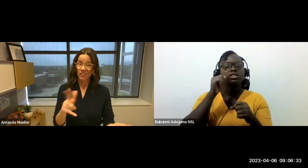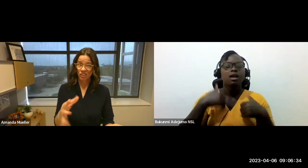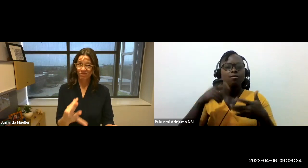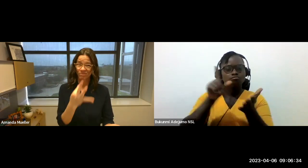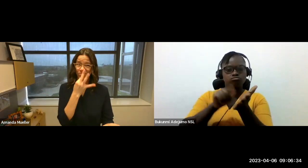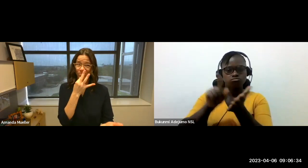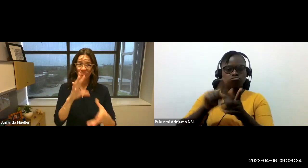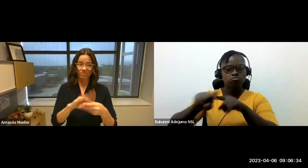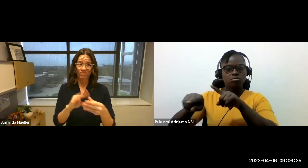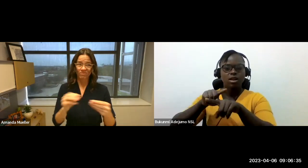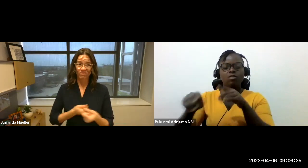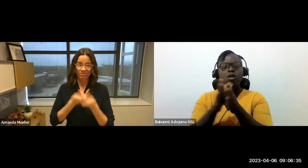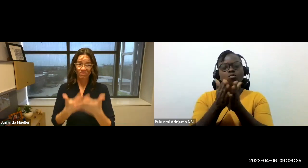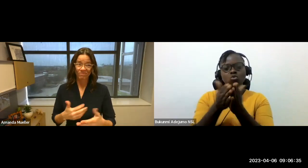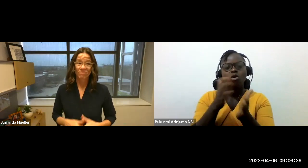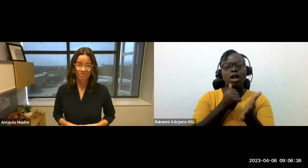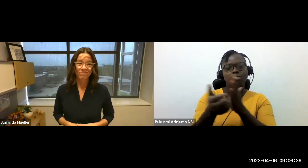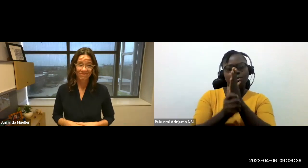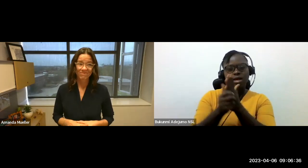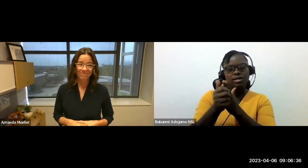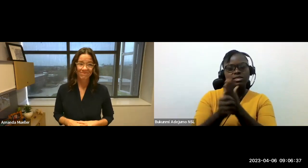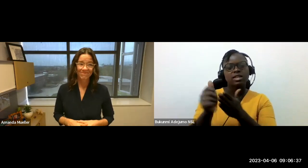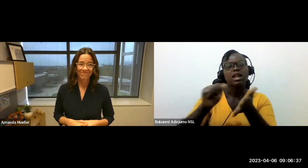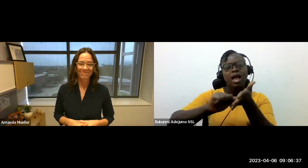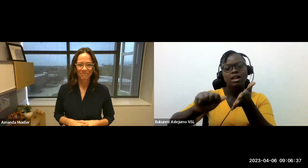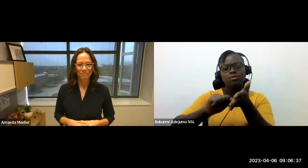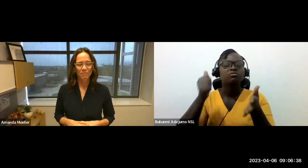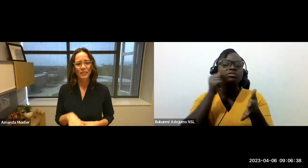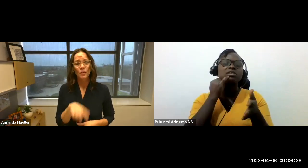and magazines, articles, and she's a wonderful storyteller.